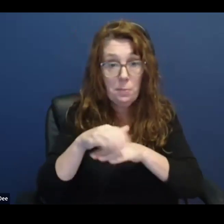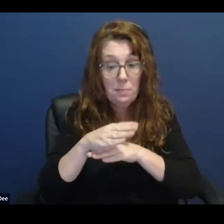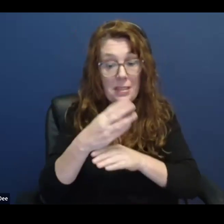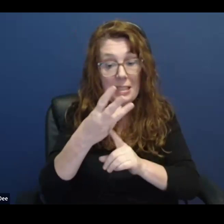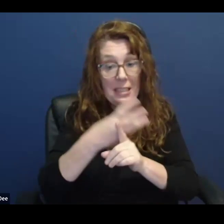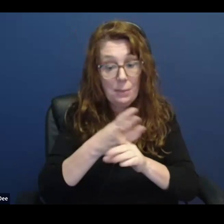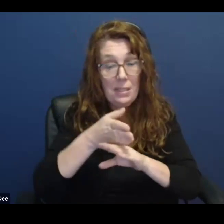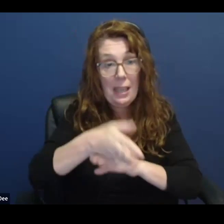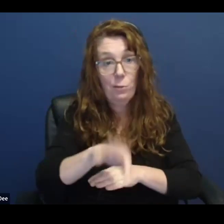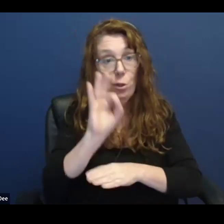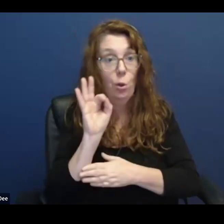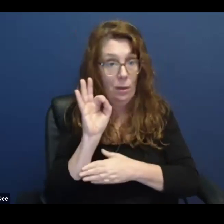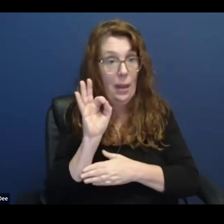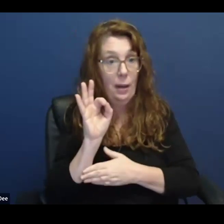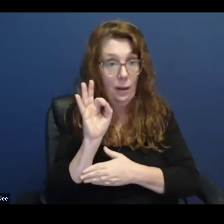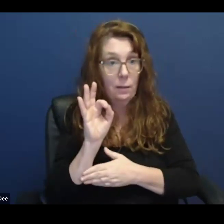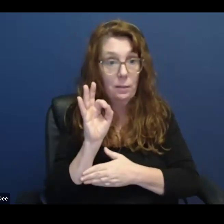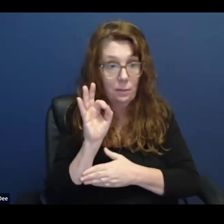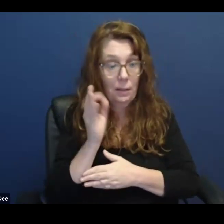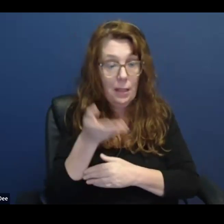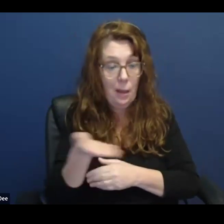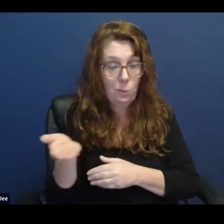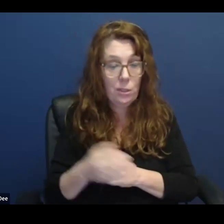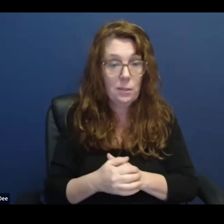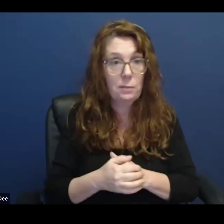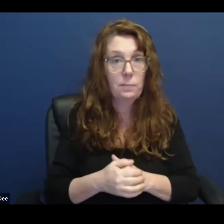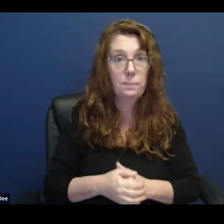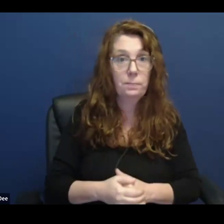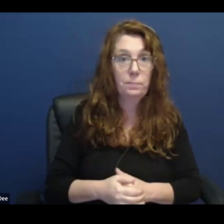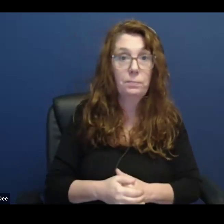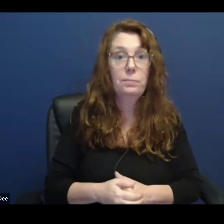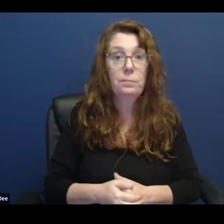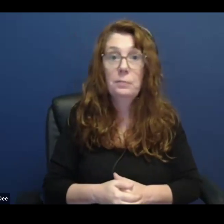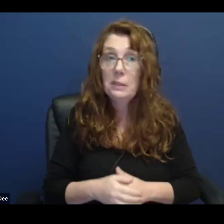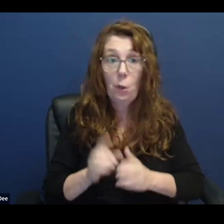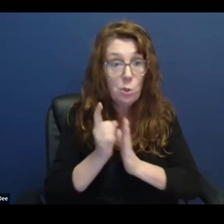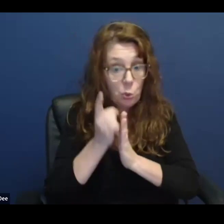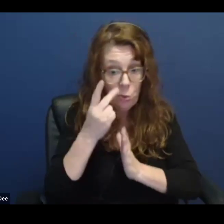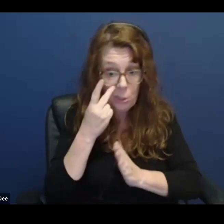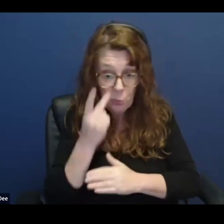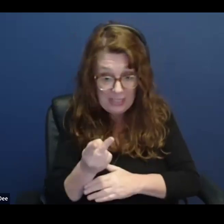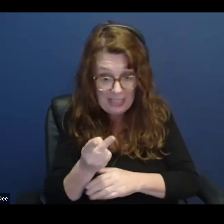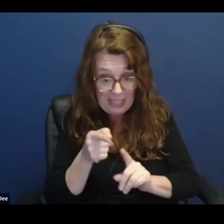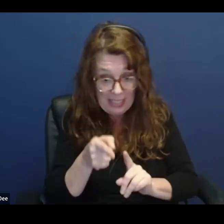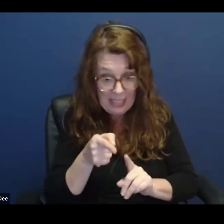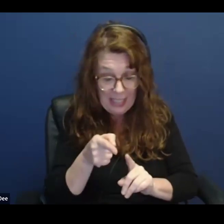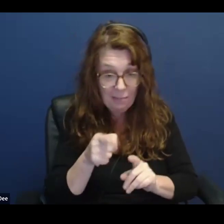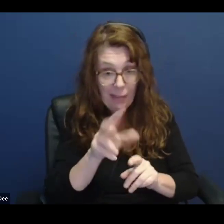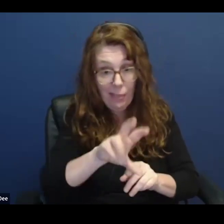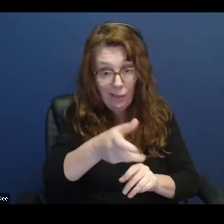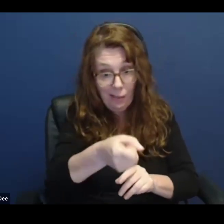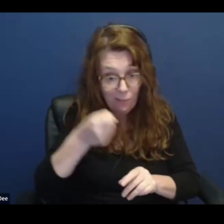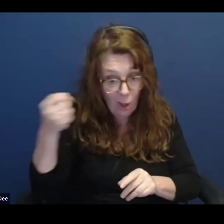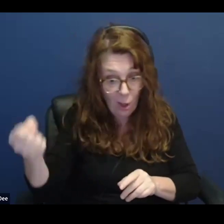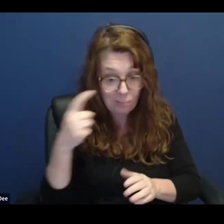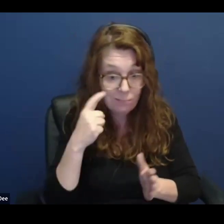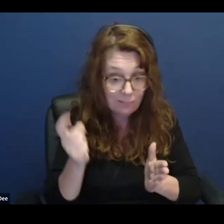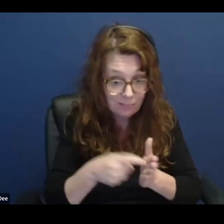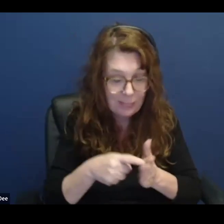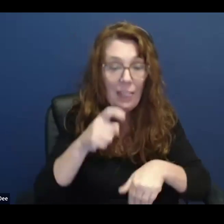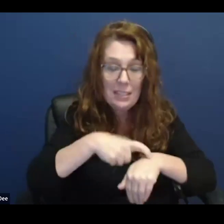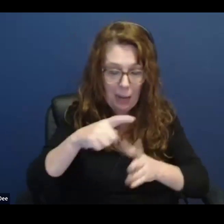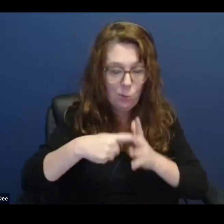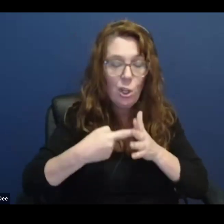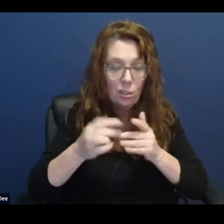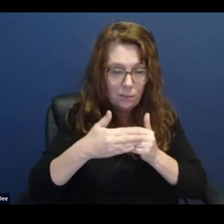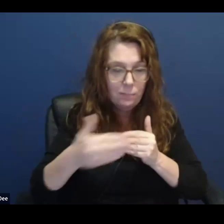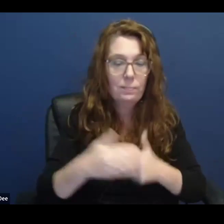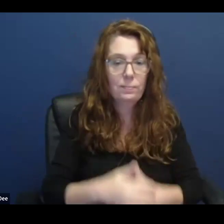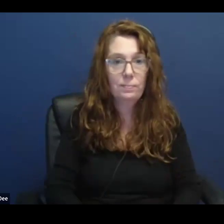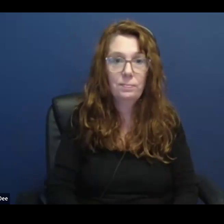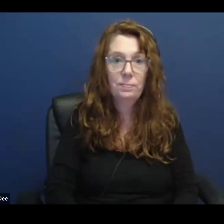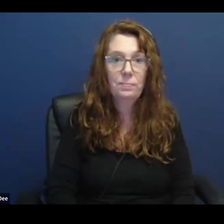after locating the objects. So yes, as soon as you see the objects in the vault, the time starts.